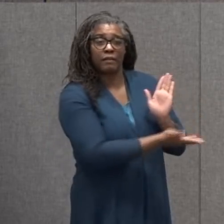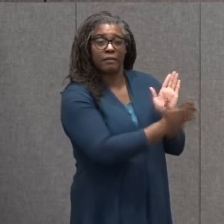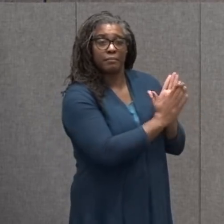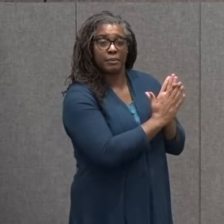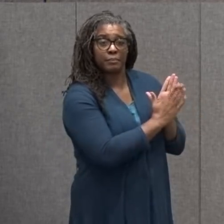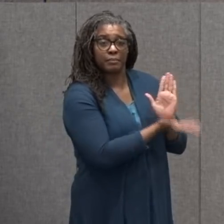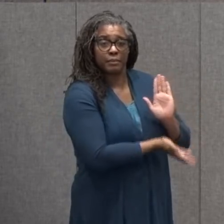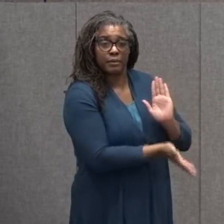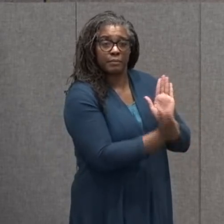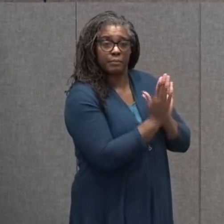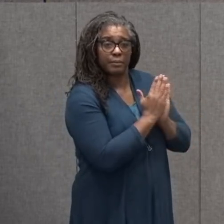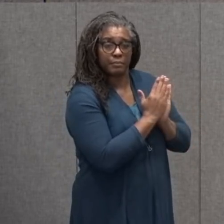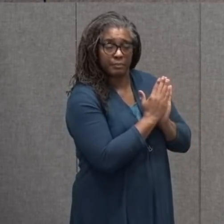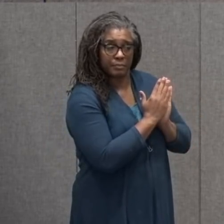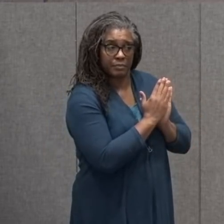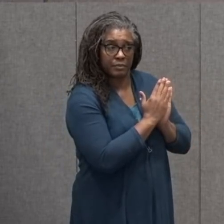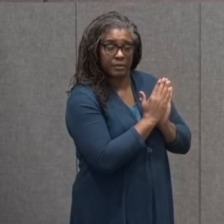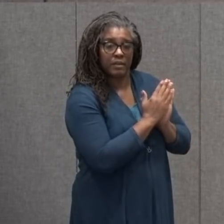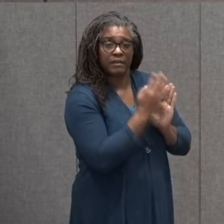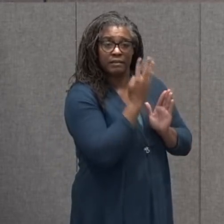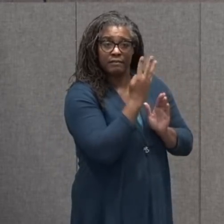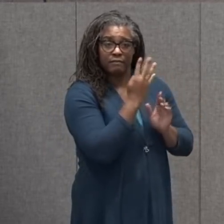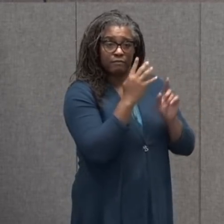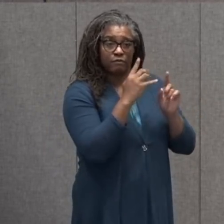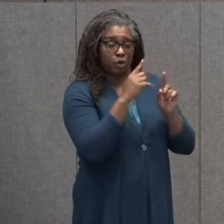I can write my vocabulary word, here I'll write one.